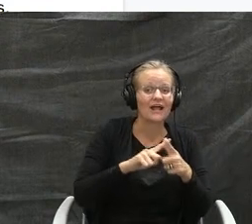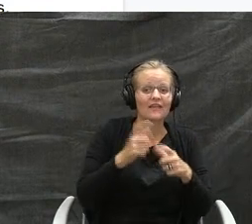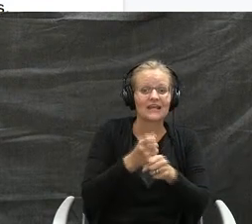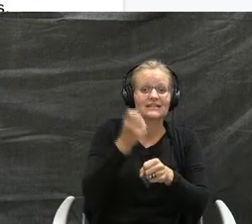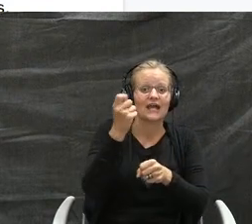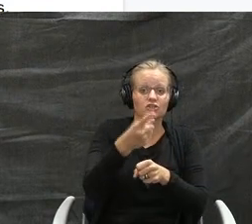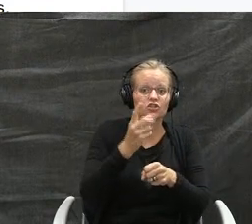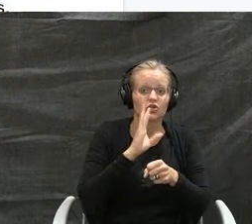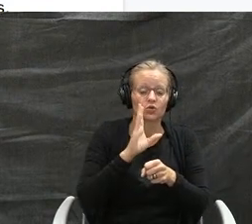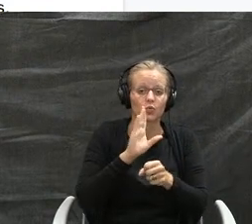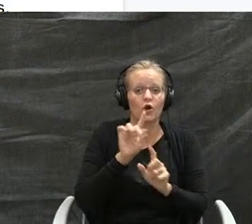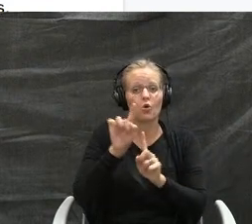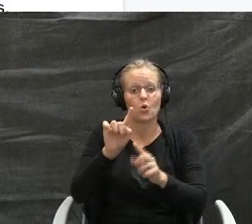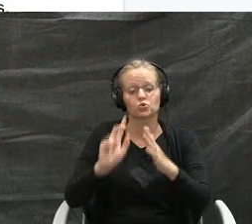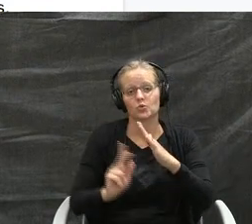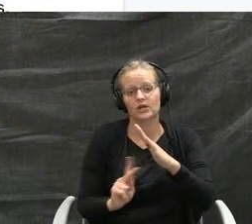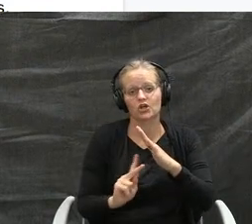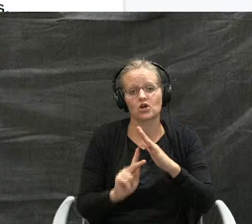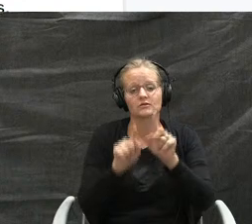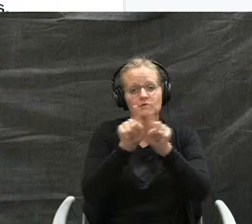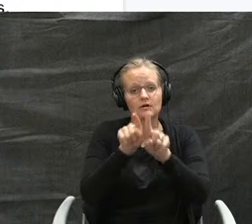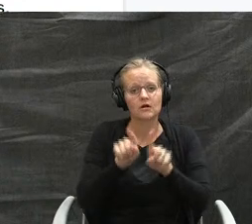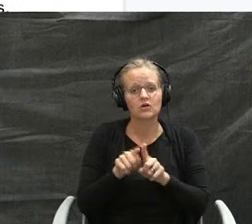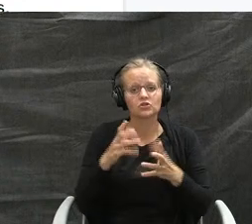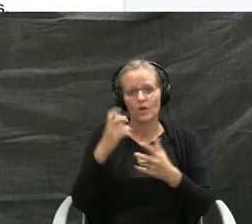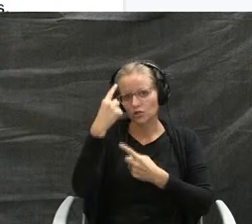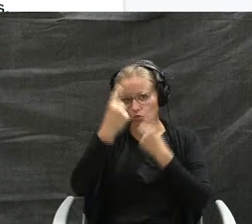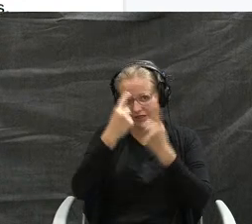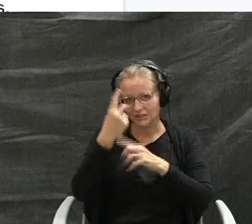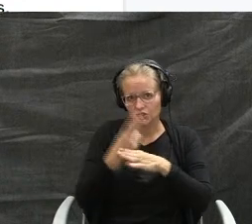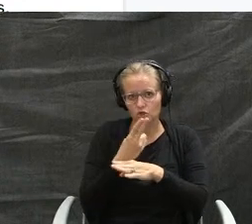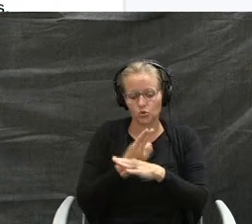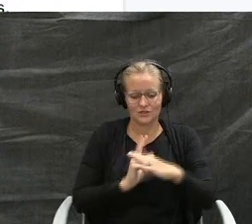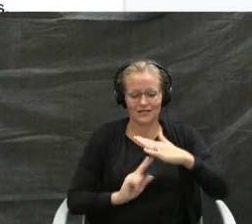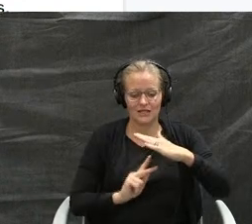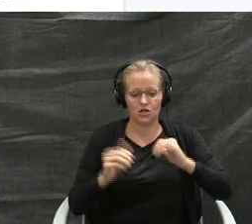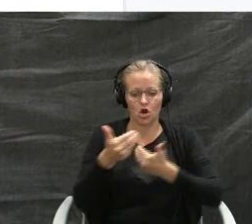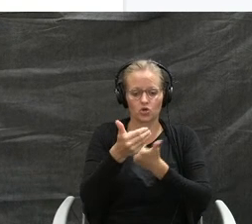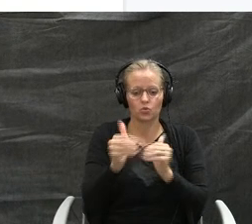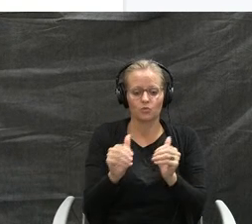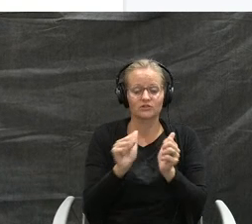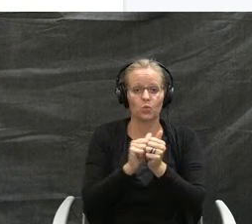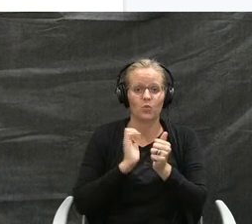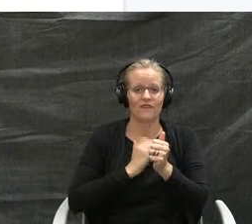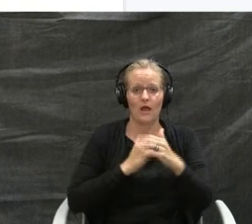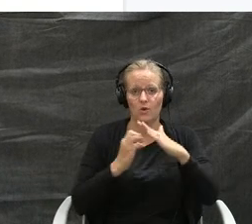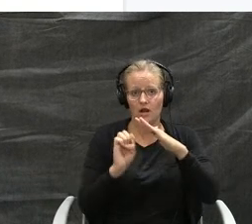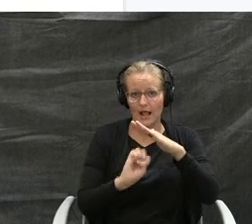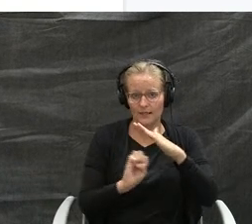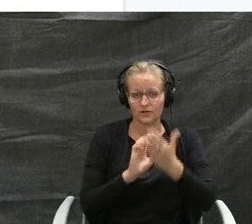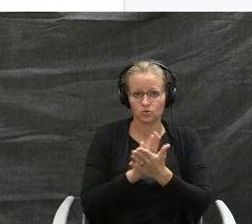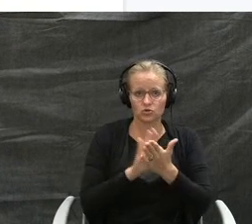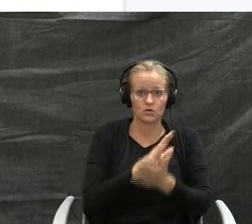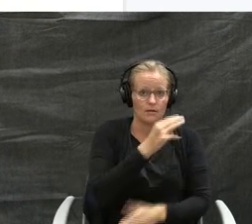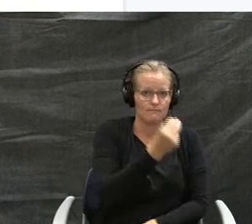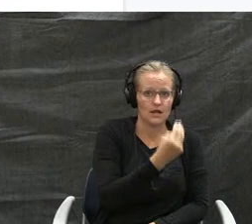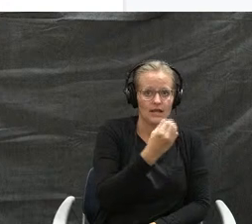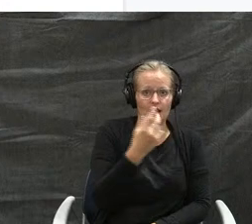look in this model at considering using kindergarten rooms at our elementary schools on Monday and Tuesday when they're not being used.